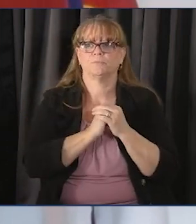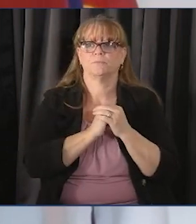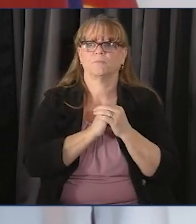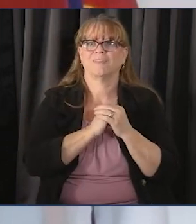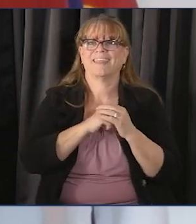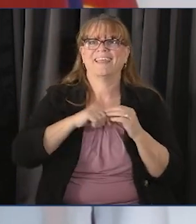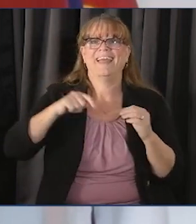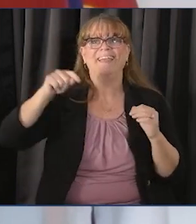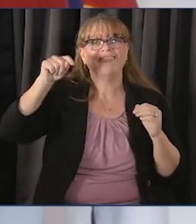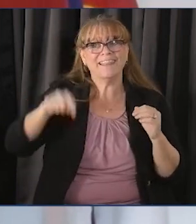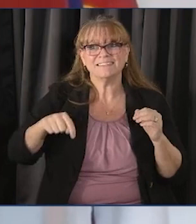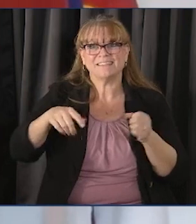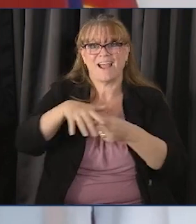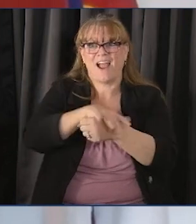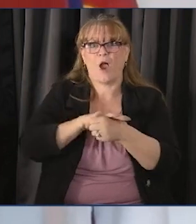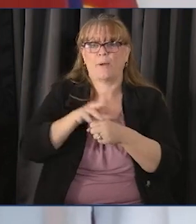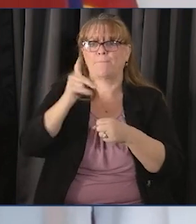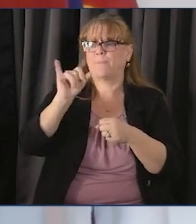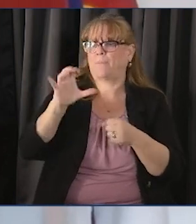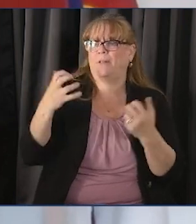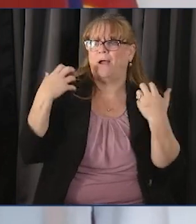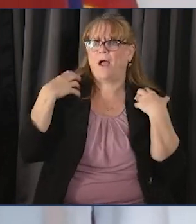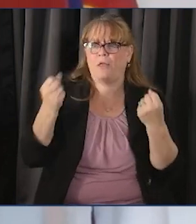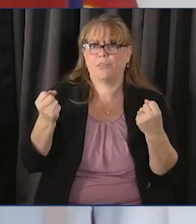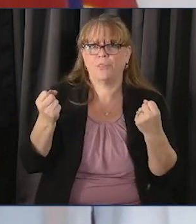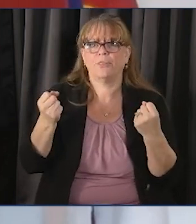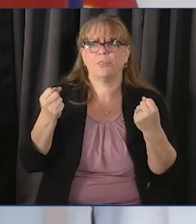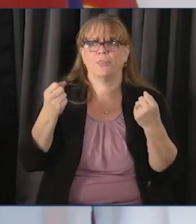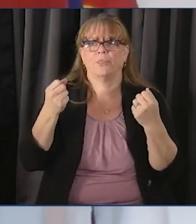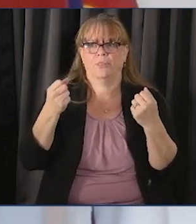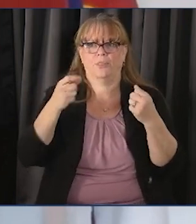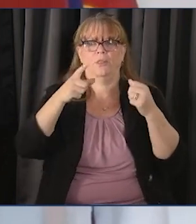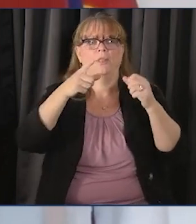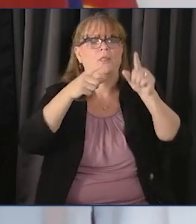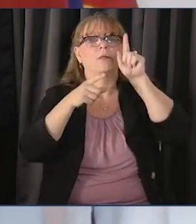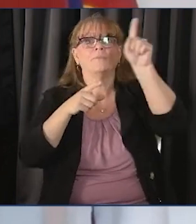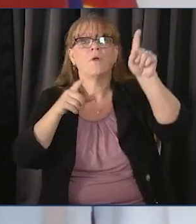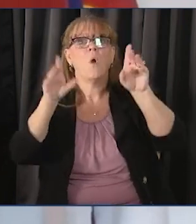so he can take in more, more vaccinations or give out more vaccinations, even though